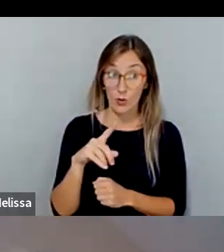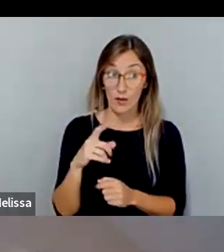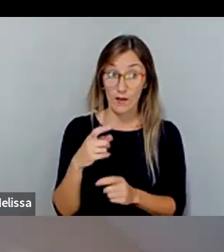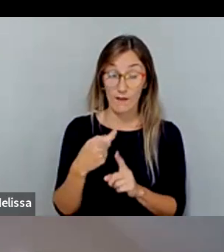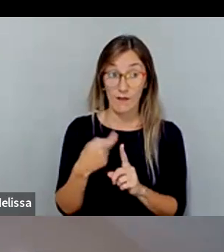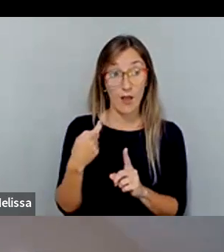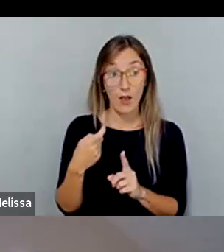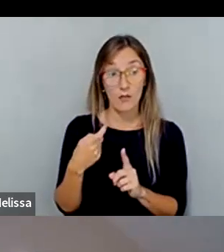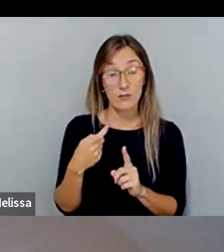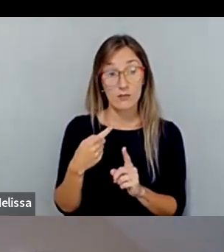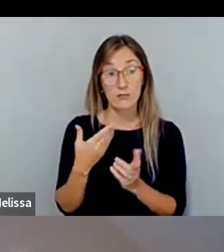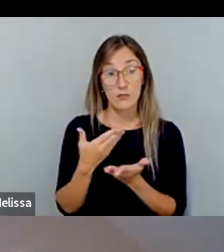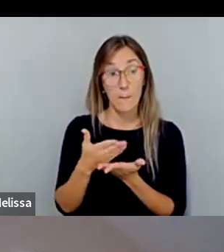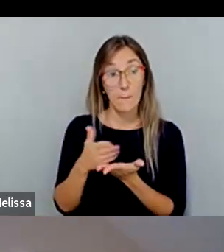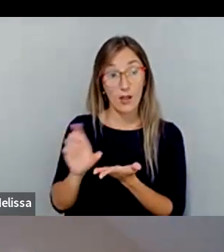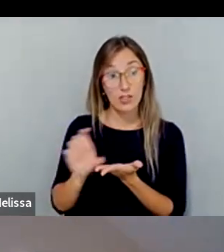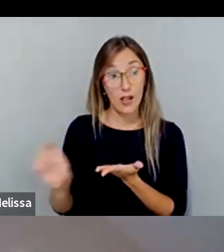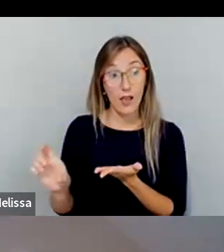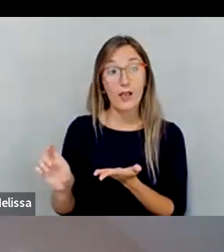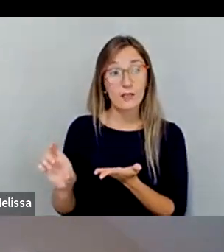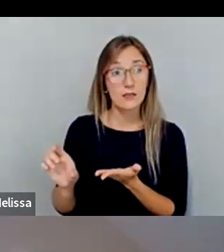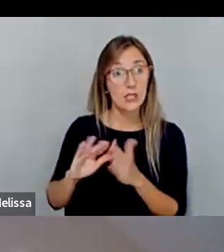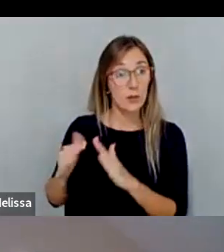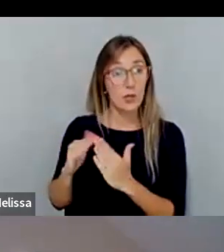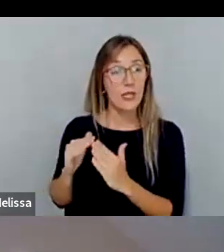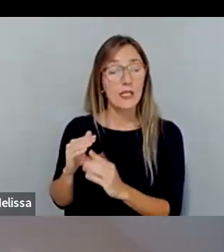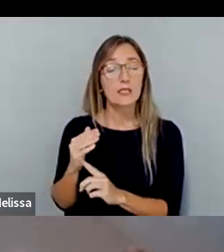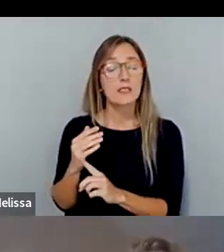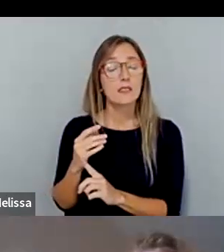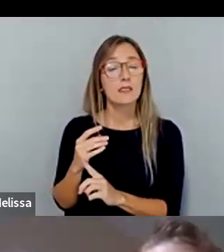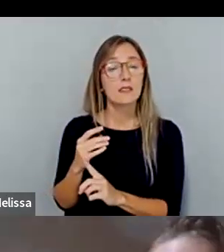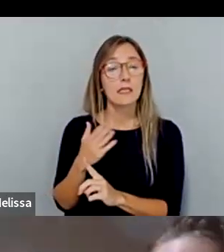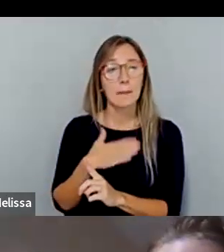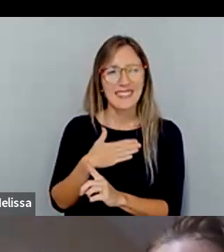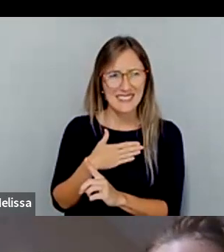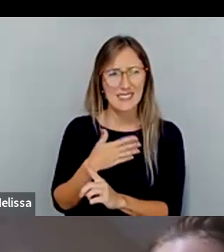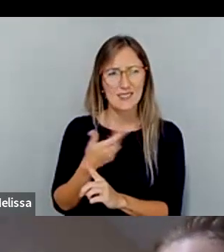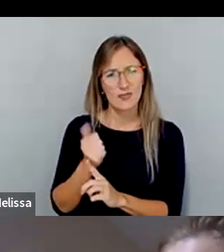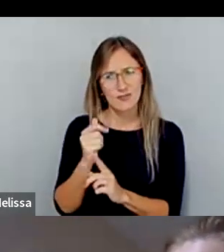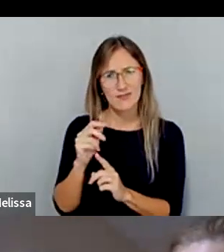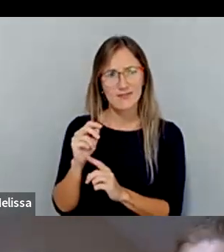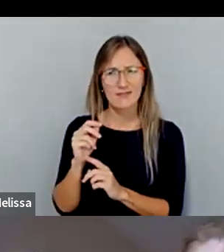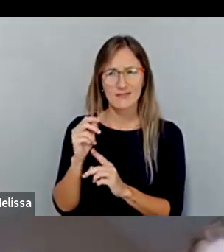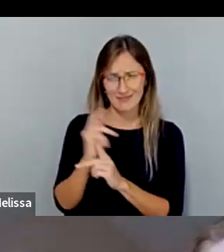community growing and passing along.